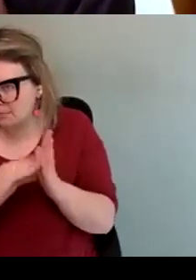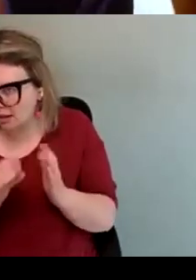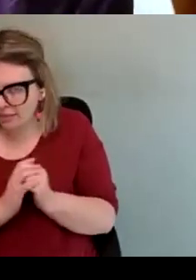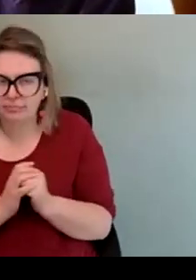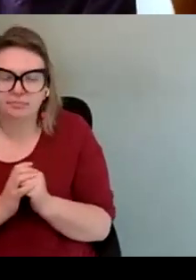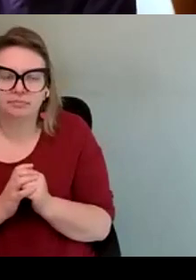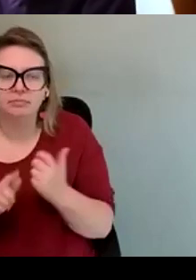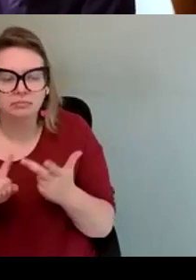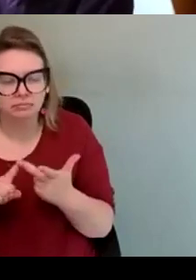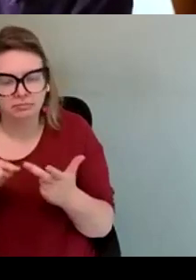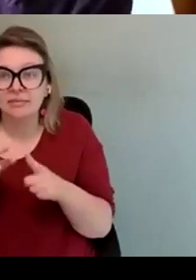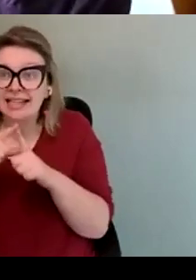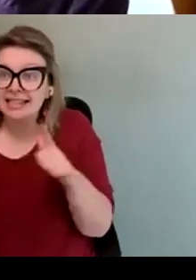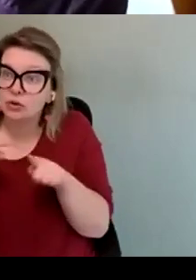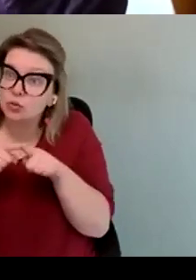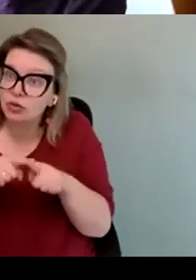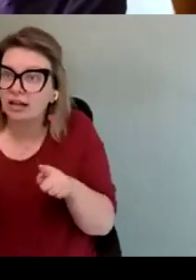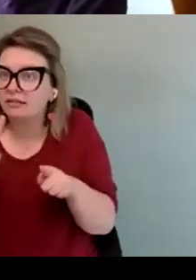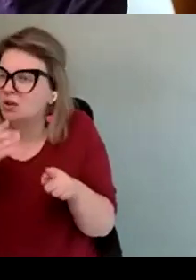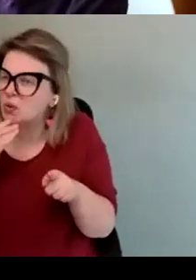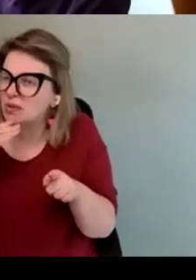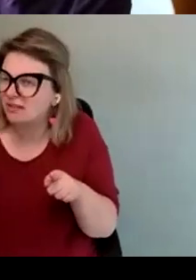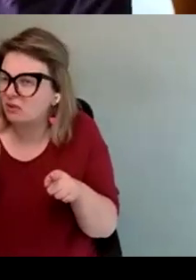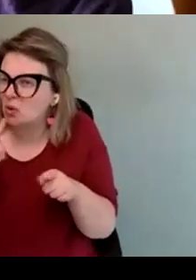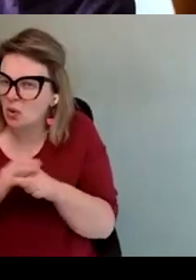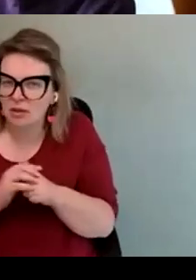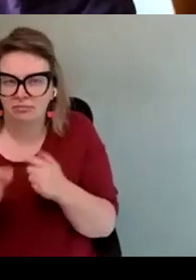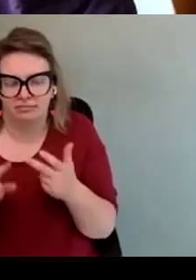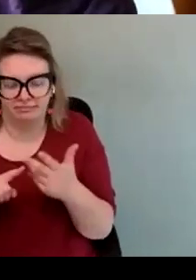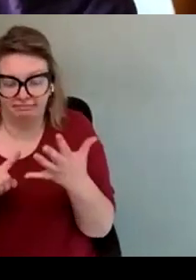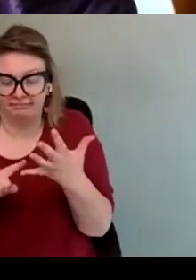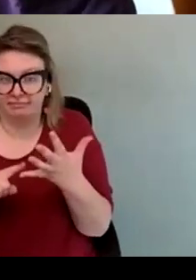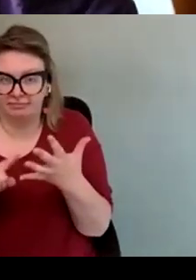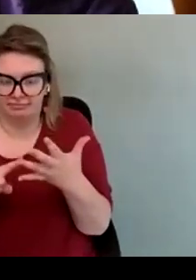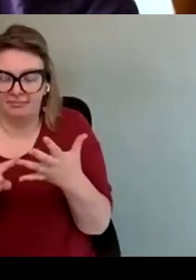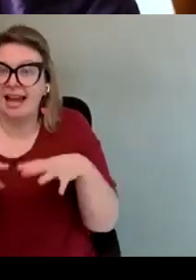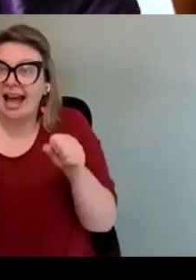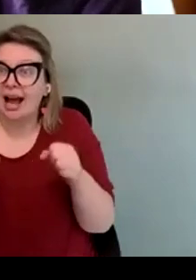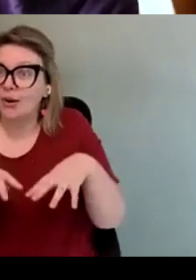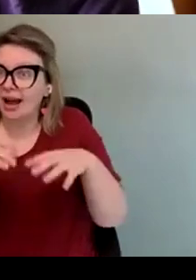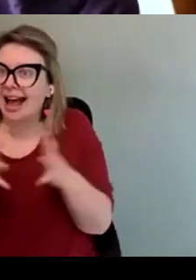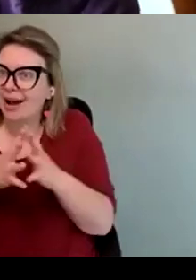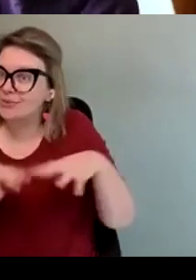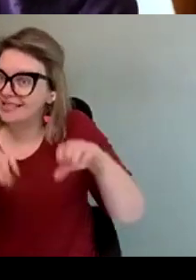Why is it useful in this day and age, how to get started, the importance of consent,